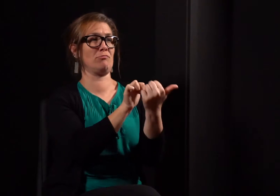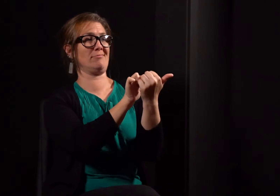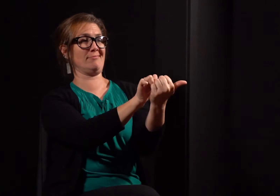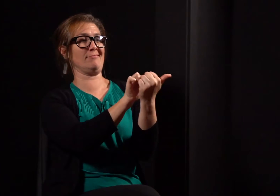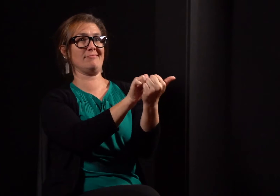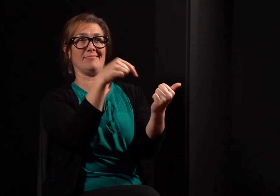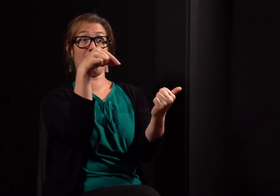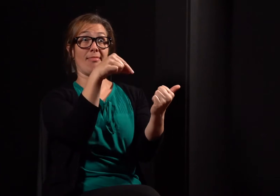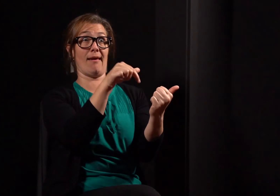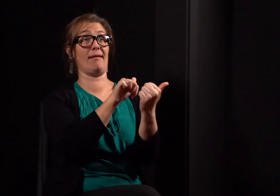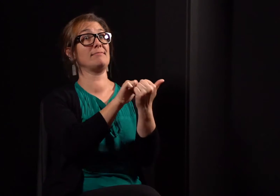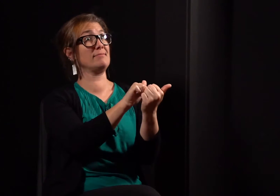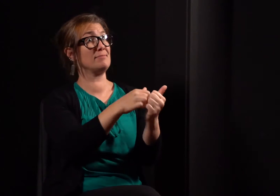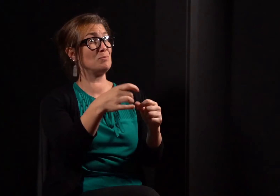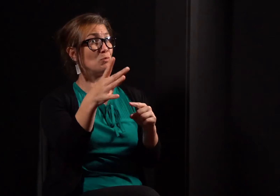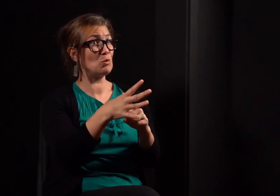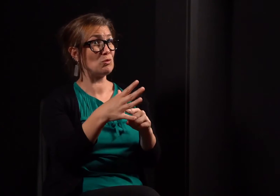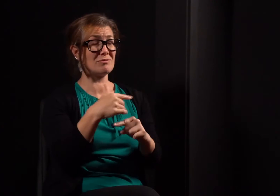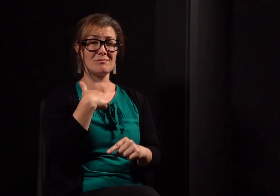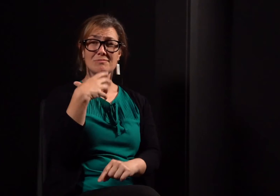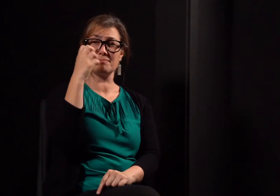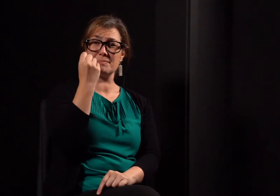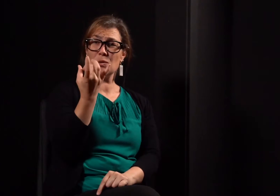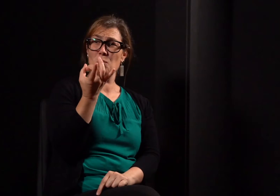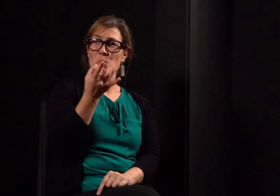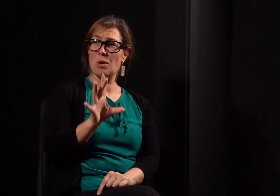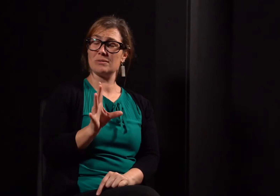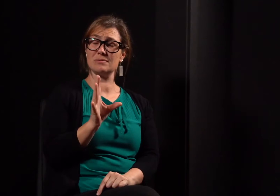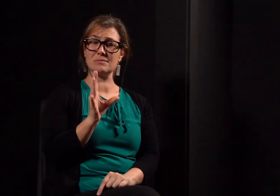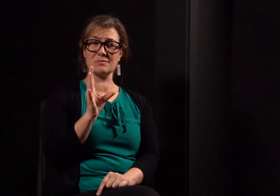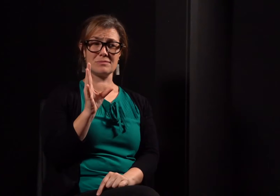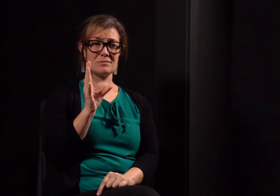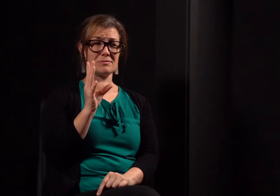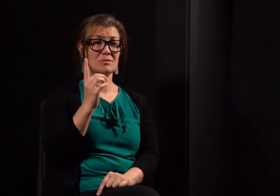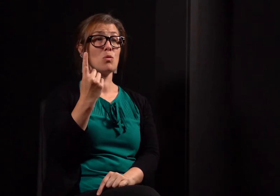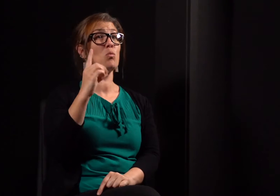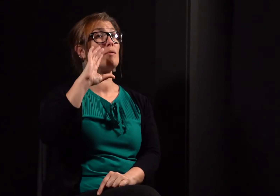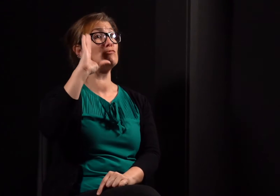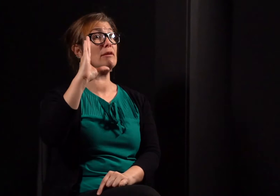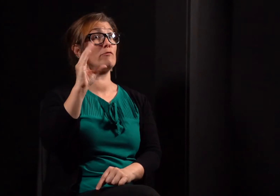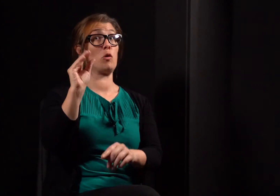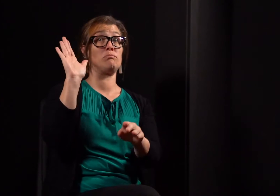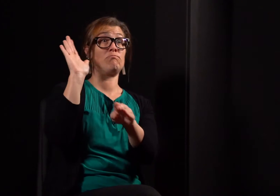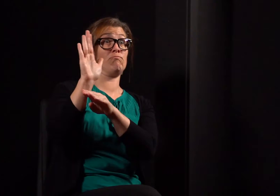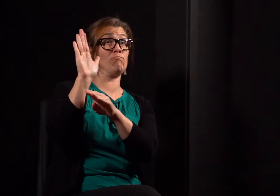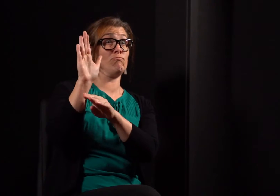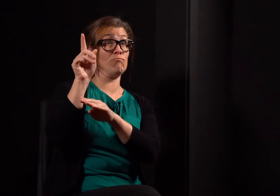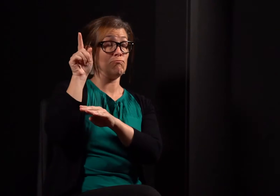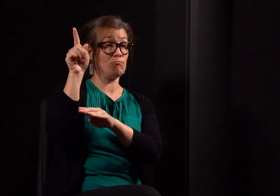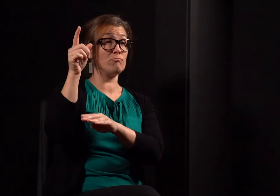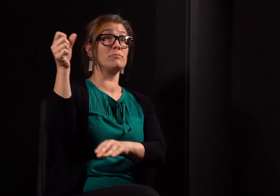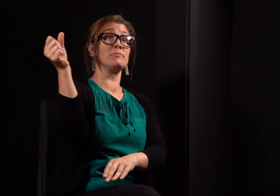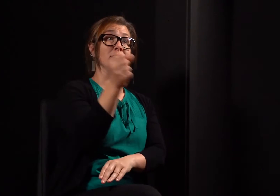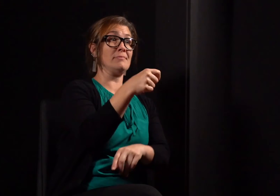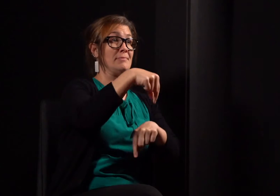as the job goes smoothly. That's really about collaboration and I do remember, there was one presenter we had